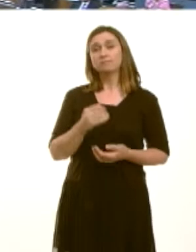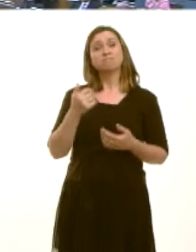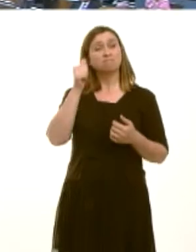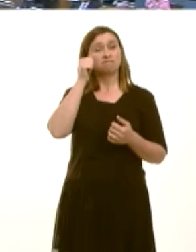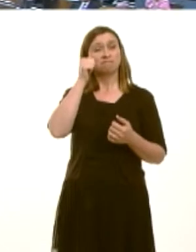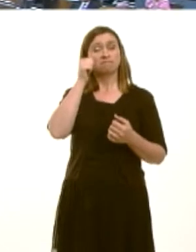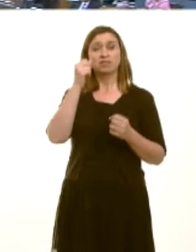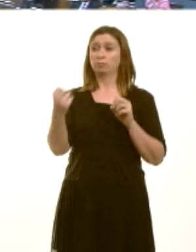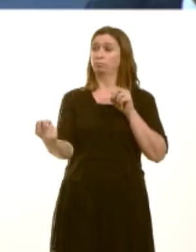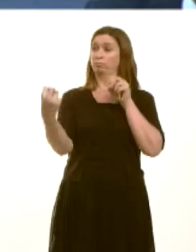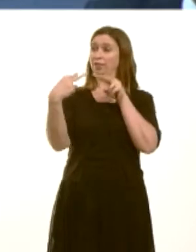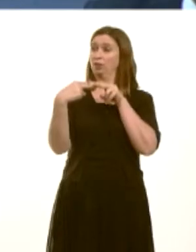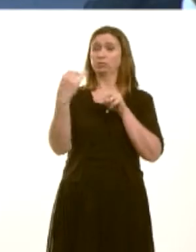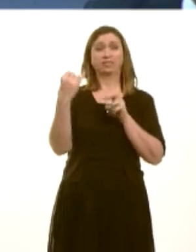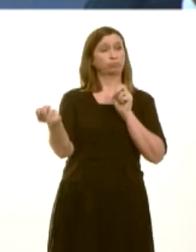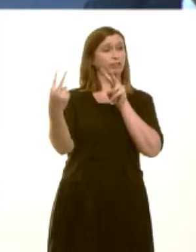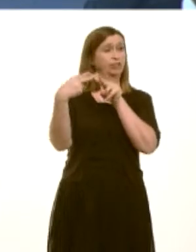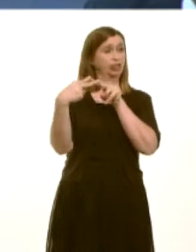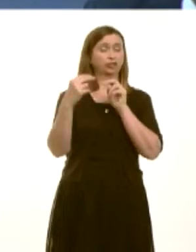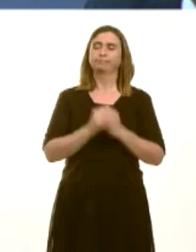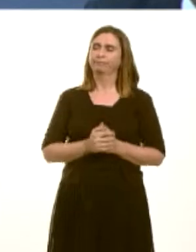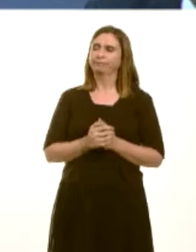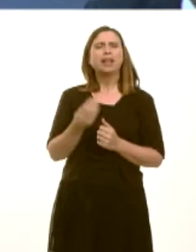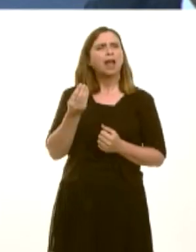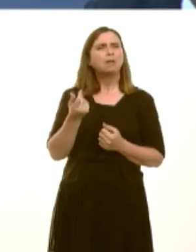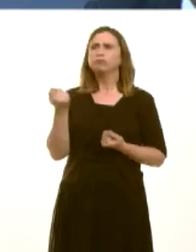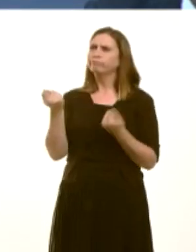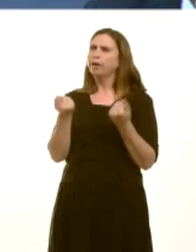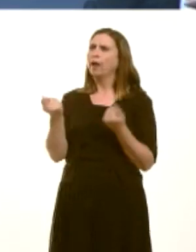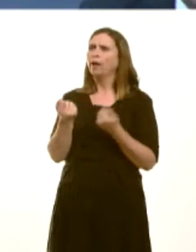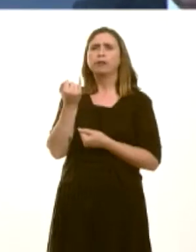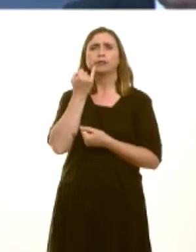time a car wants to come into Wales across the Severn bridge and more for larger vehicles.